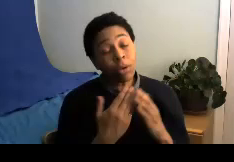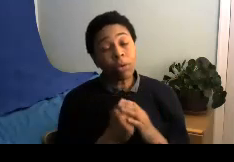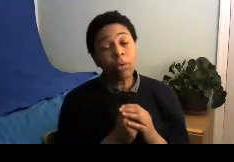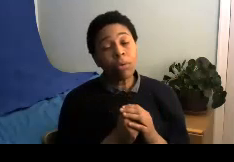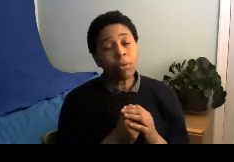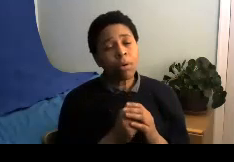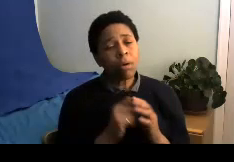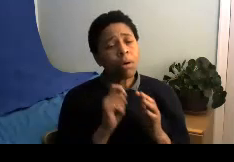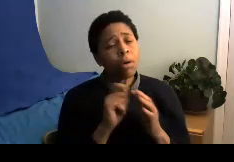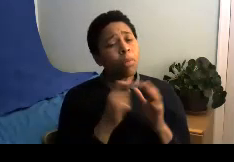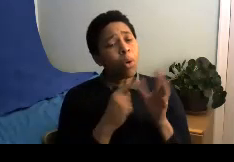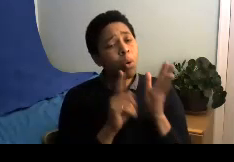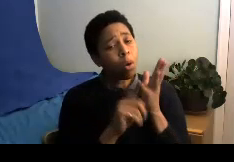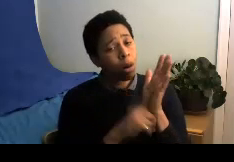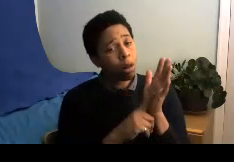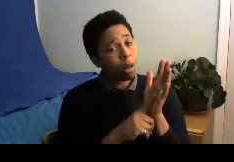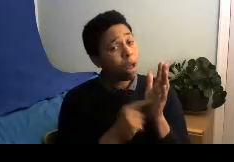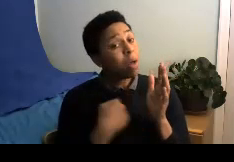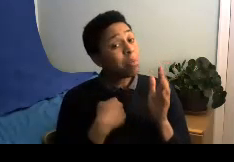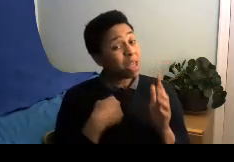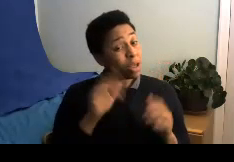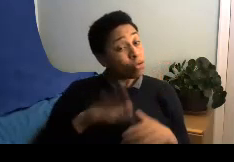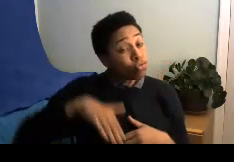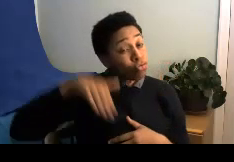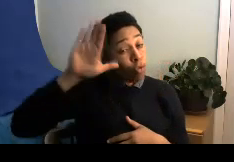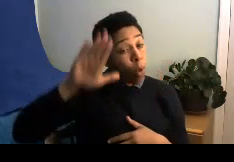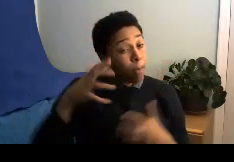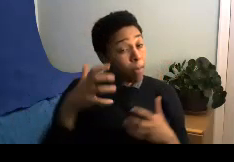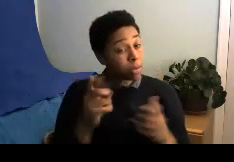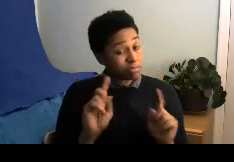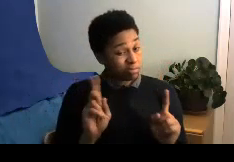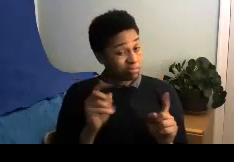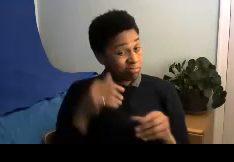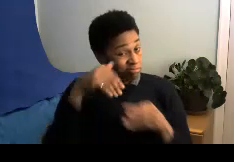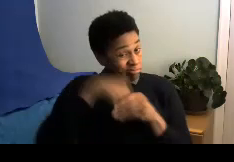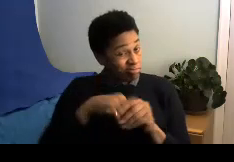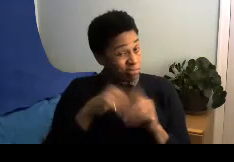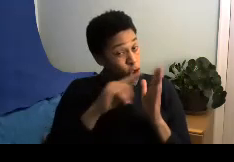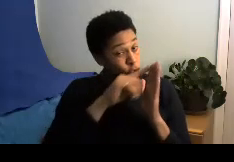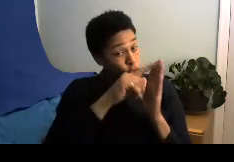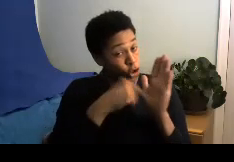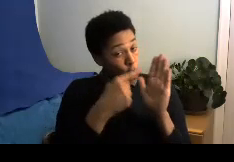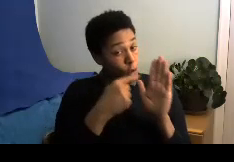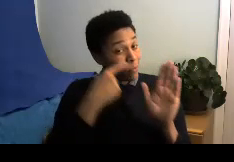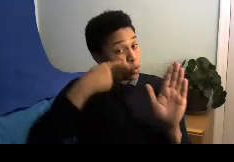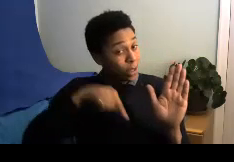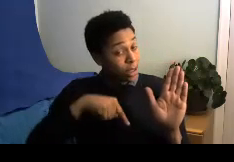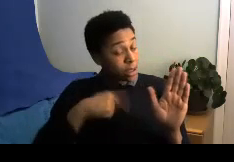Witness, and, um, I sort of found that I love to I, you